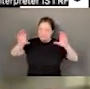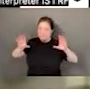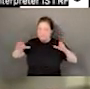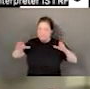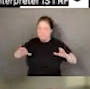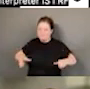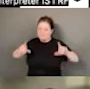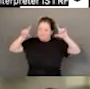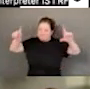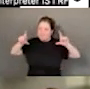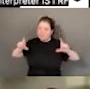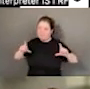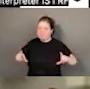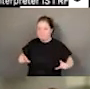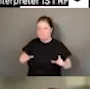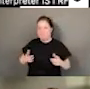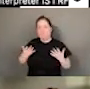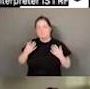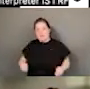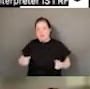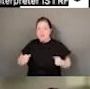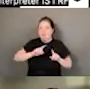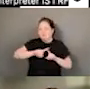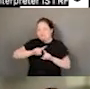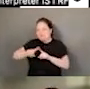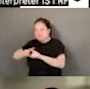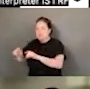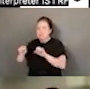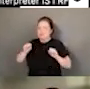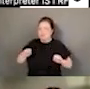This can be done in different ways, like using lists and spacing to break up